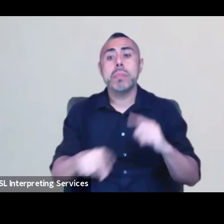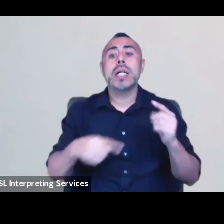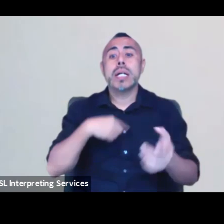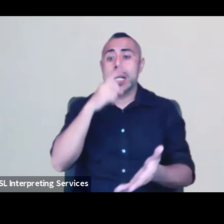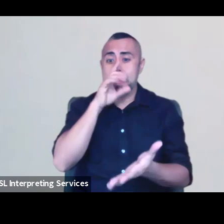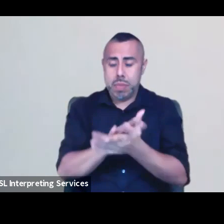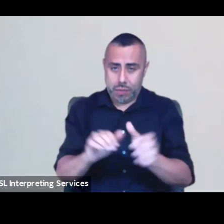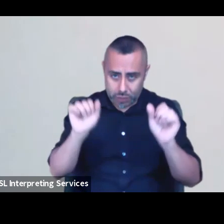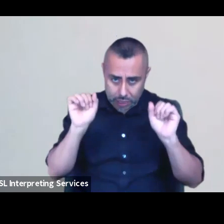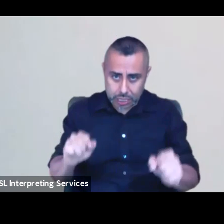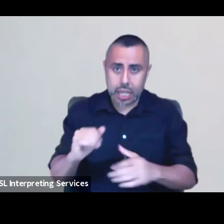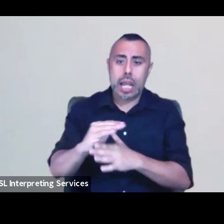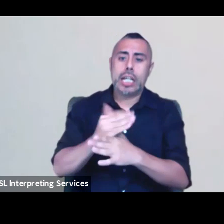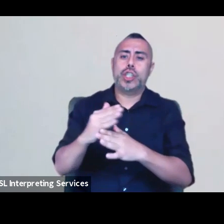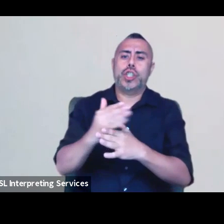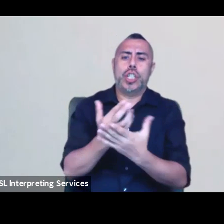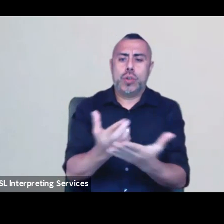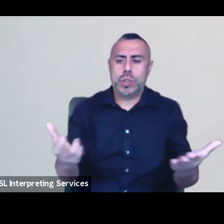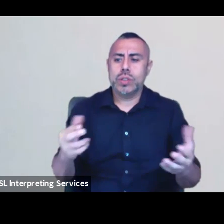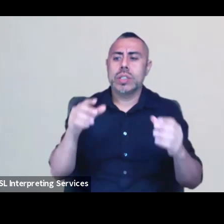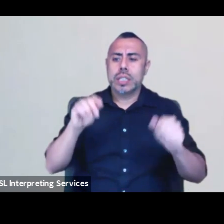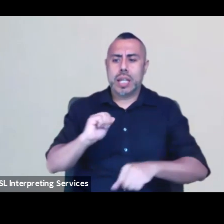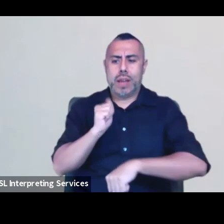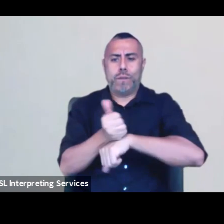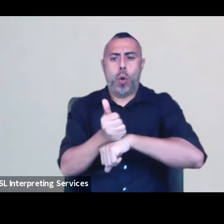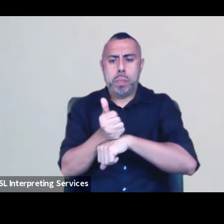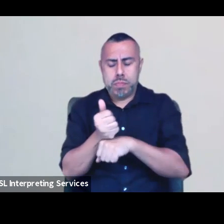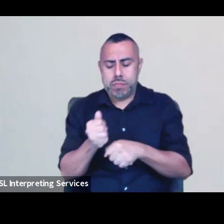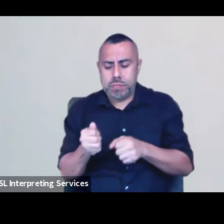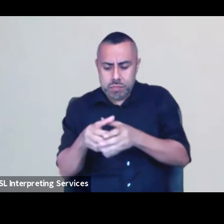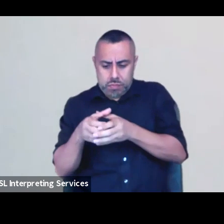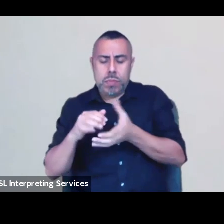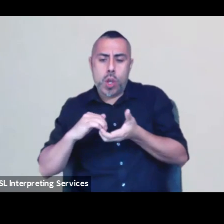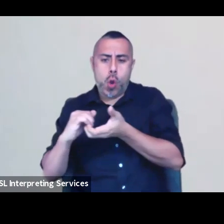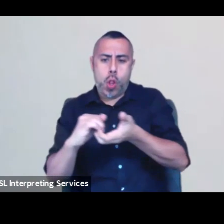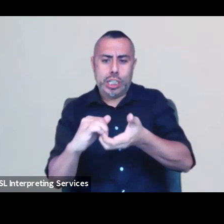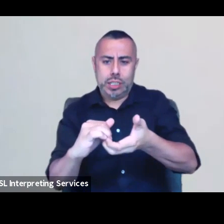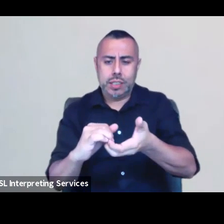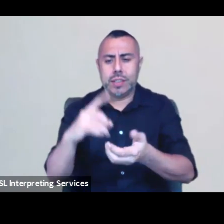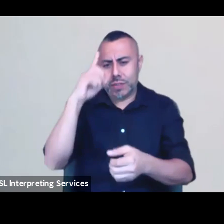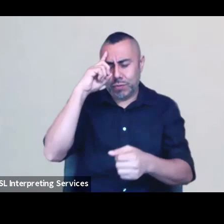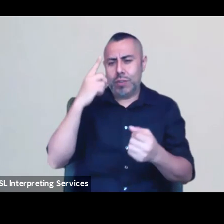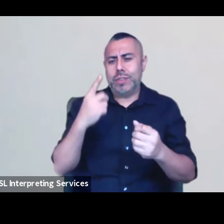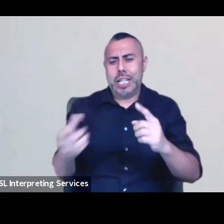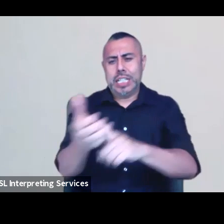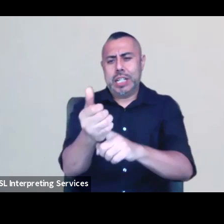and form coalitions to achieve more personal, family, and community well-being.